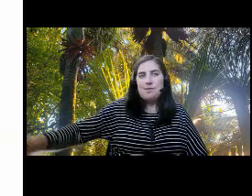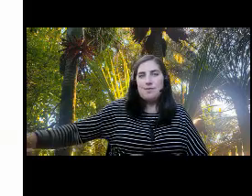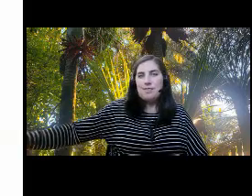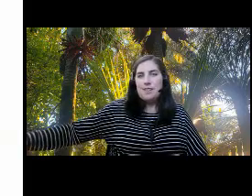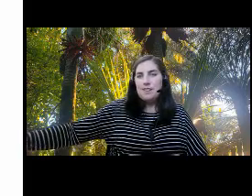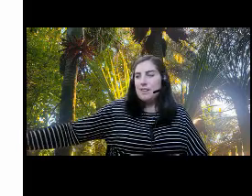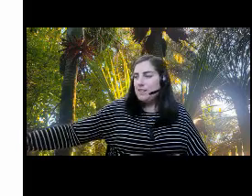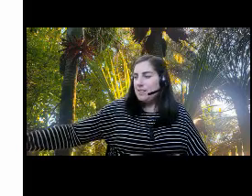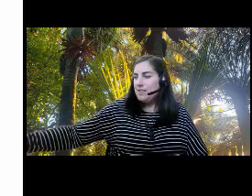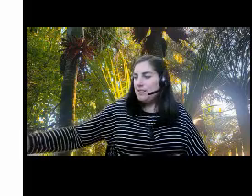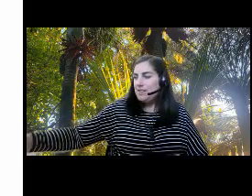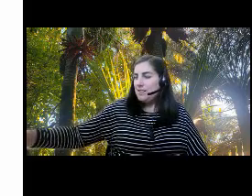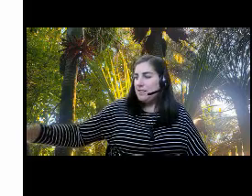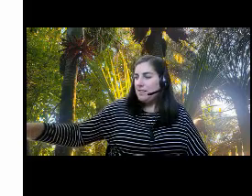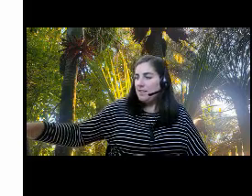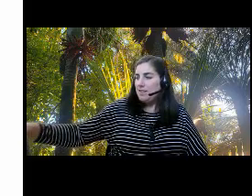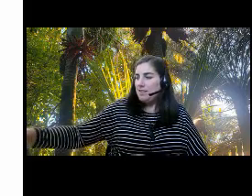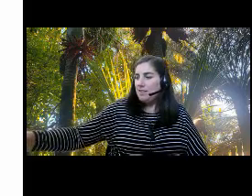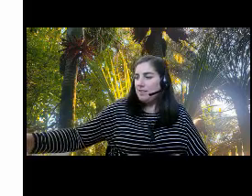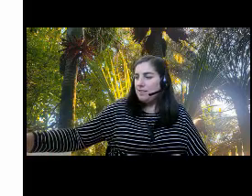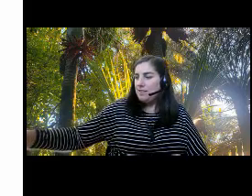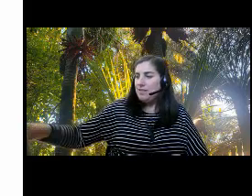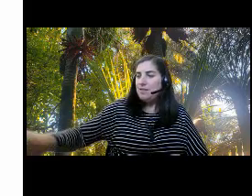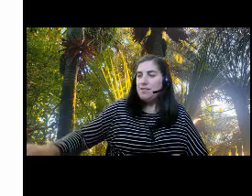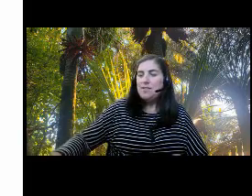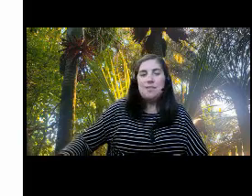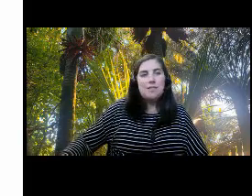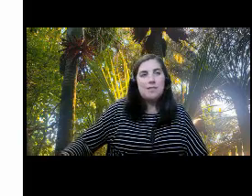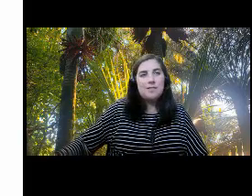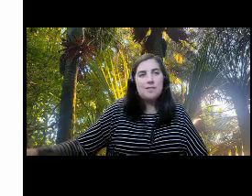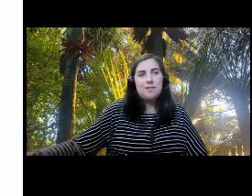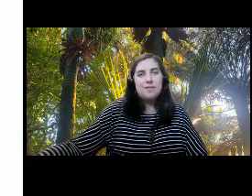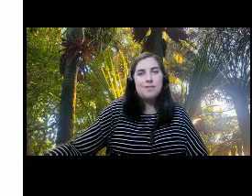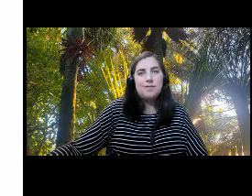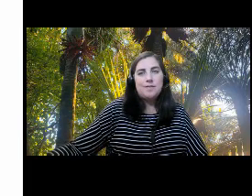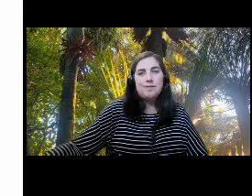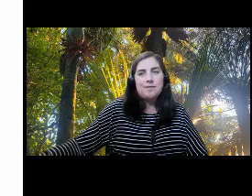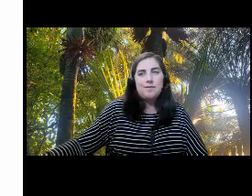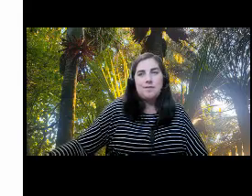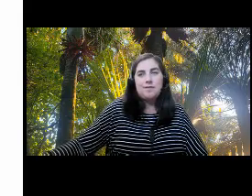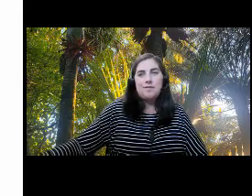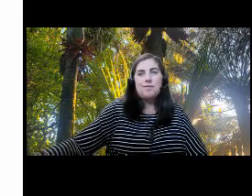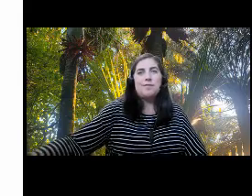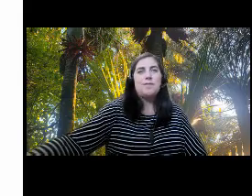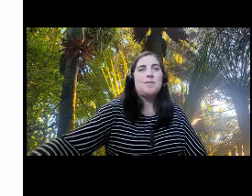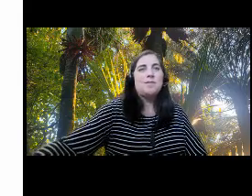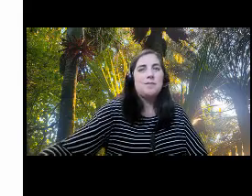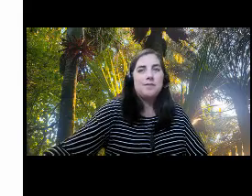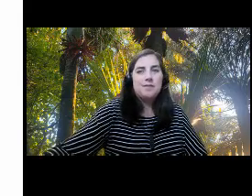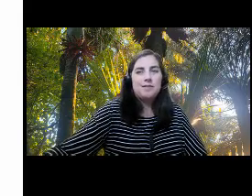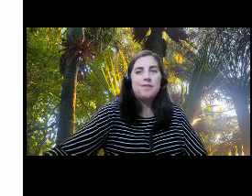I guess one thing that can be done in... so no street trees, but the questionthen is, are berms present?